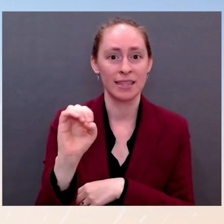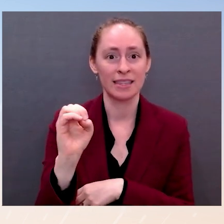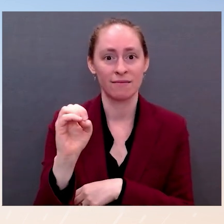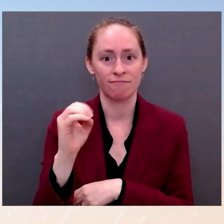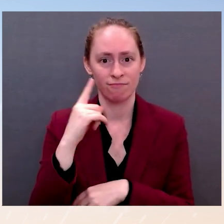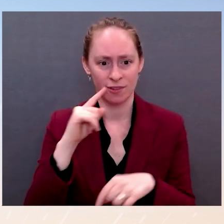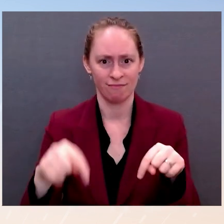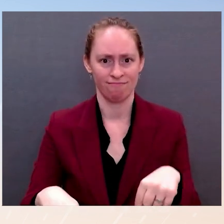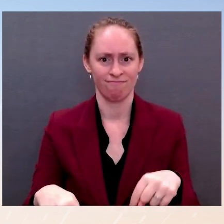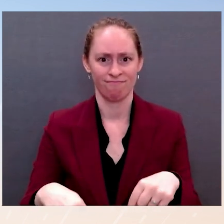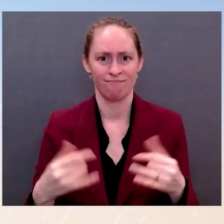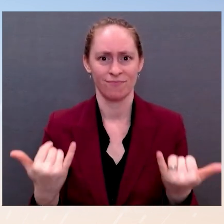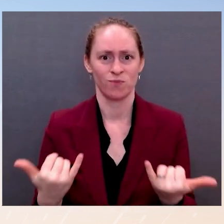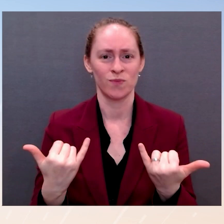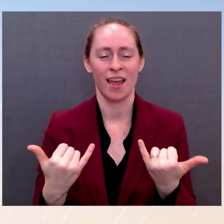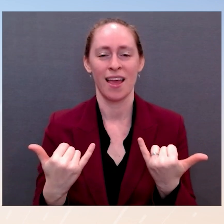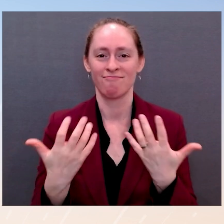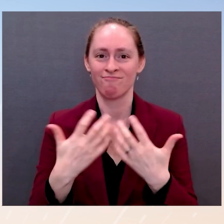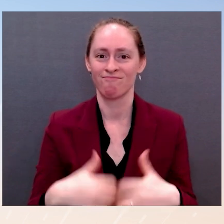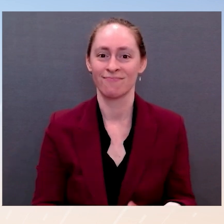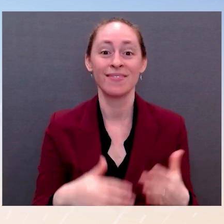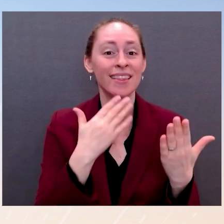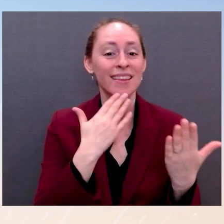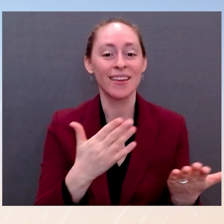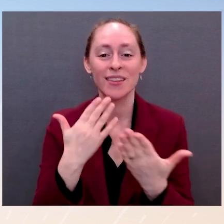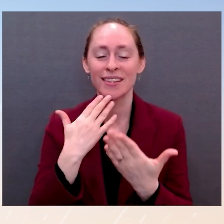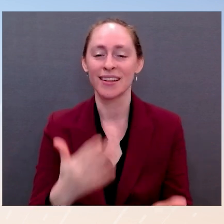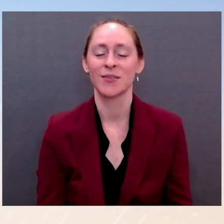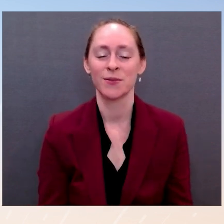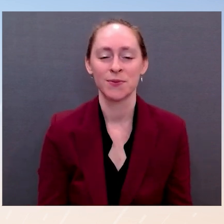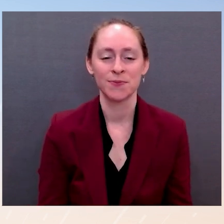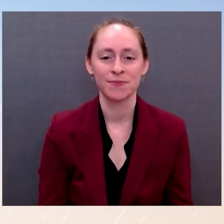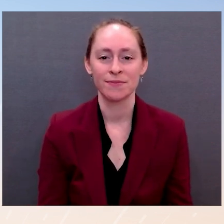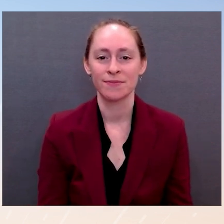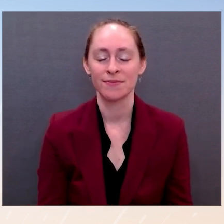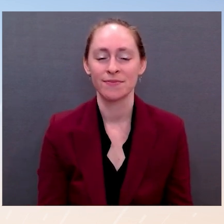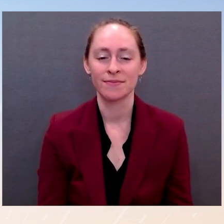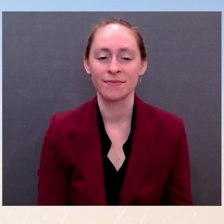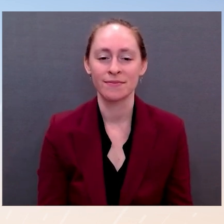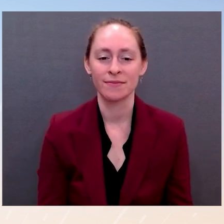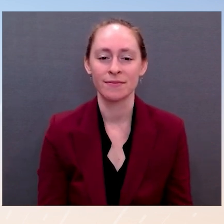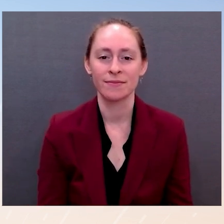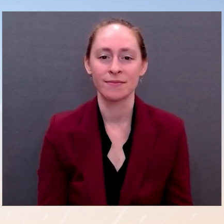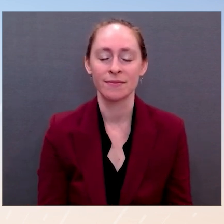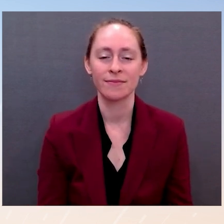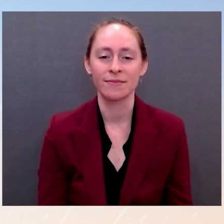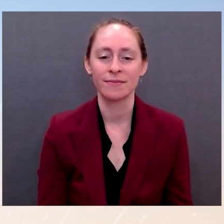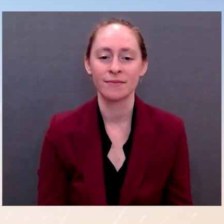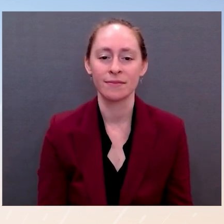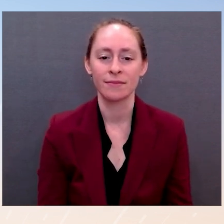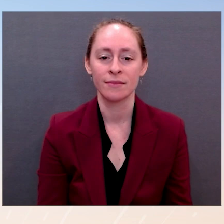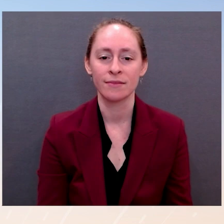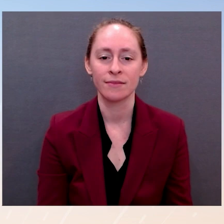for allowing us to come and join this panel today for Cancer in Color. Thank you all. Adm. Brooks-LaSure: Thank you.